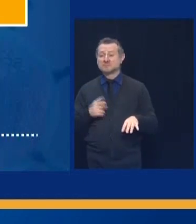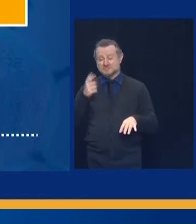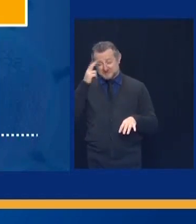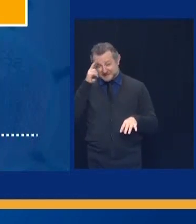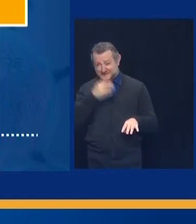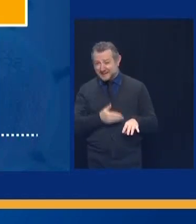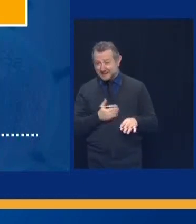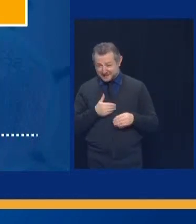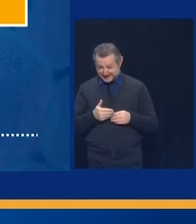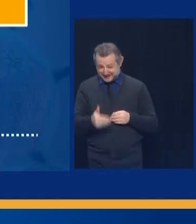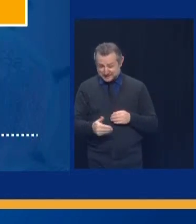CANADA, 68.